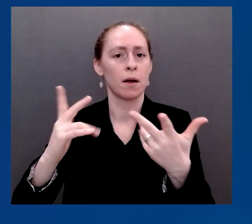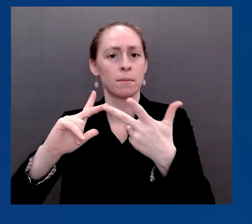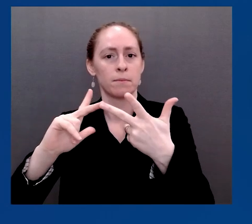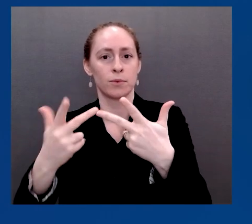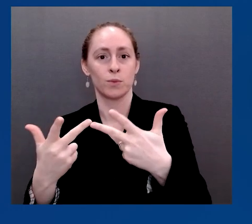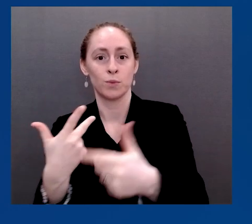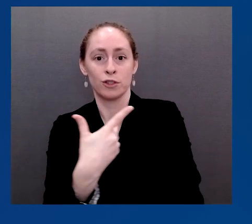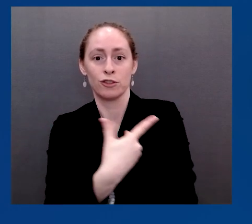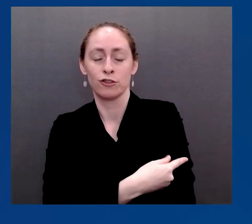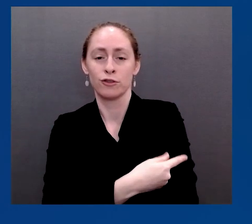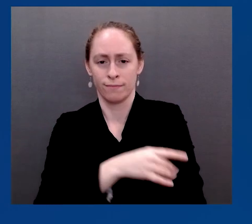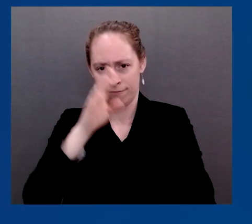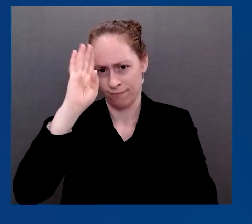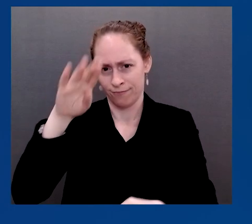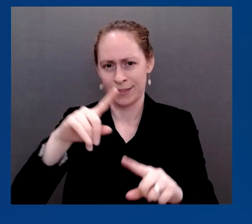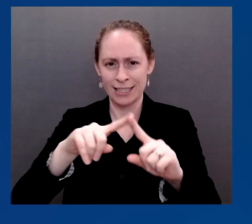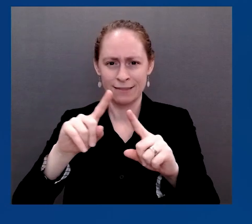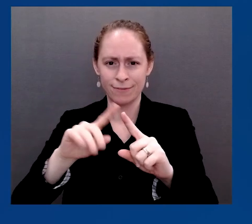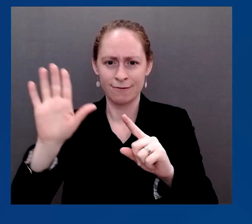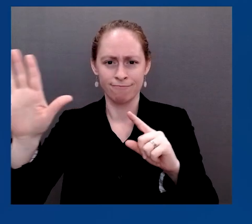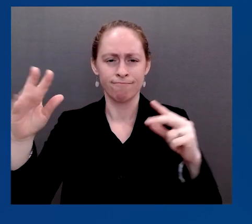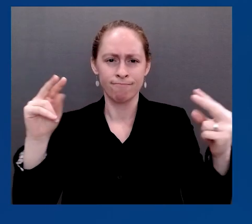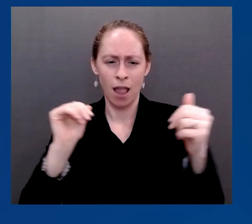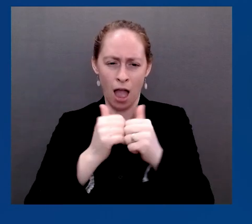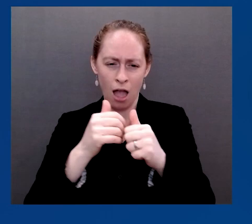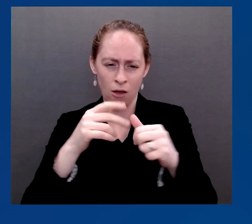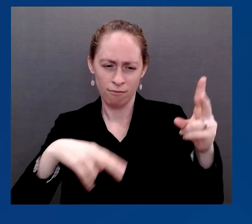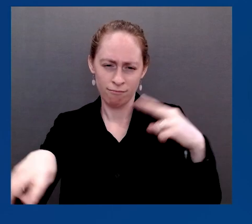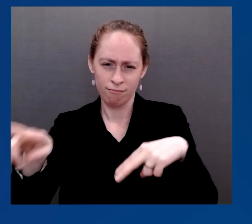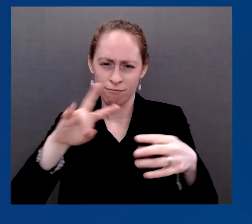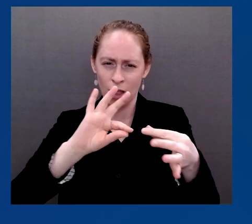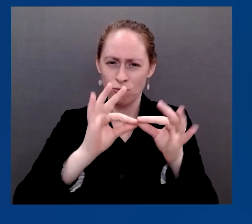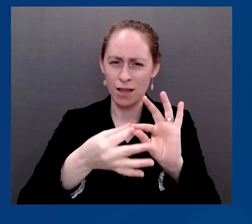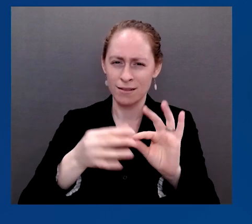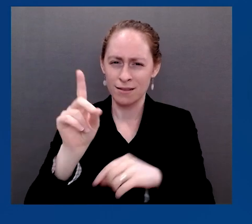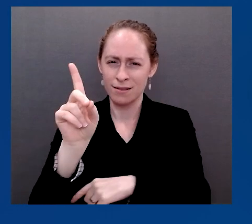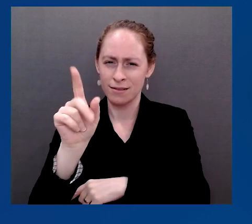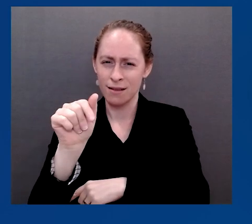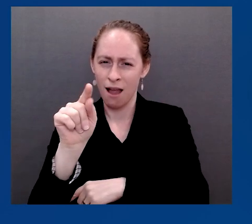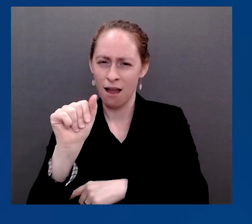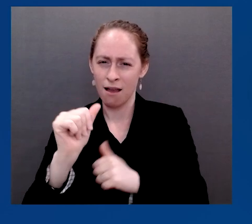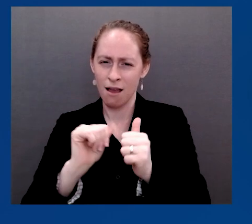For example, some people assess boosters as a proportion of all adults who are fully vaccinated,